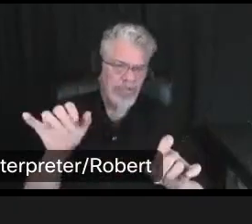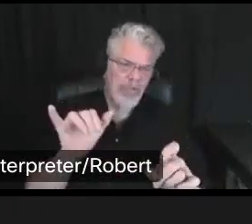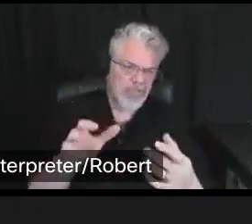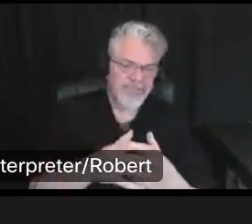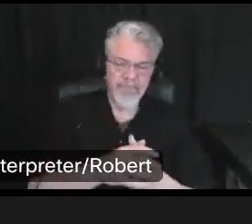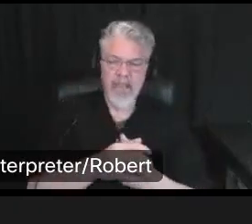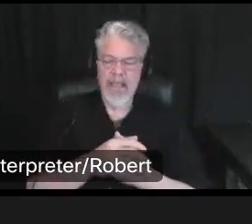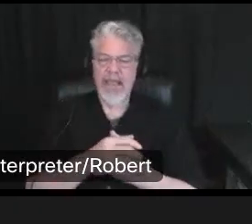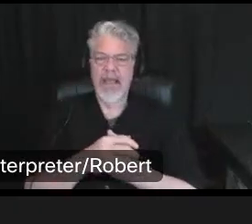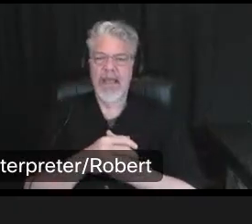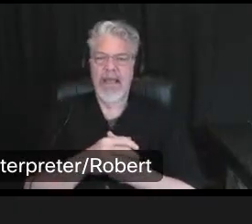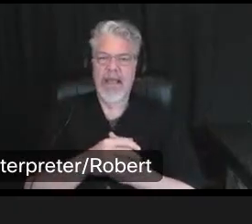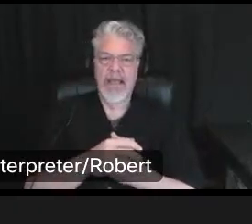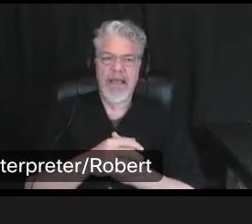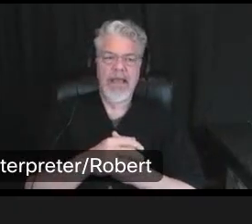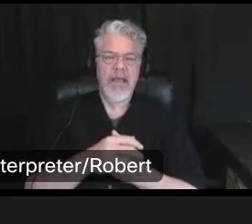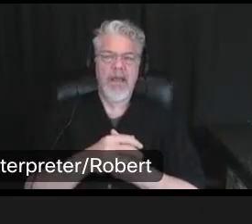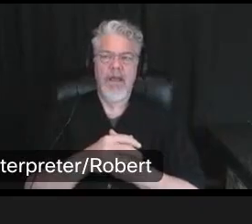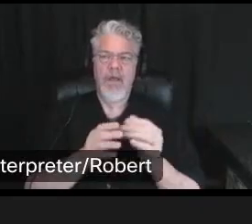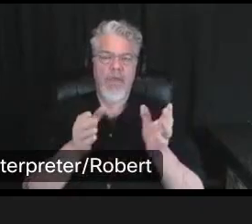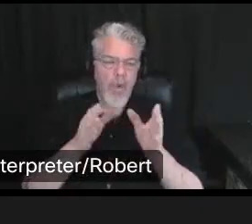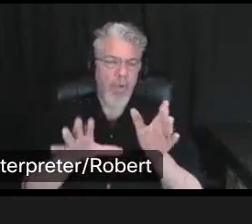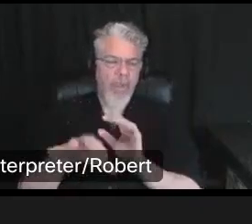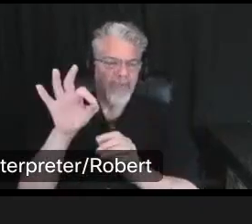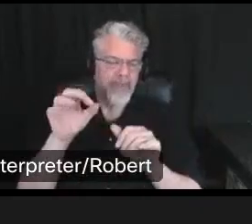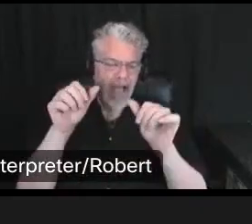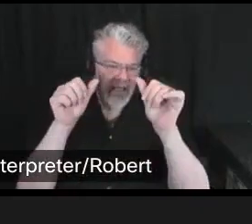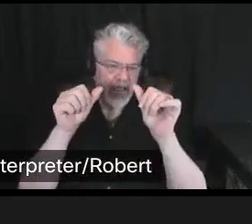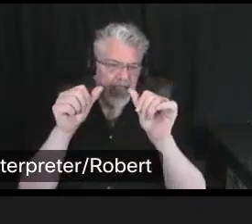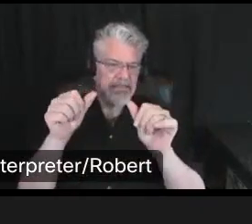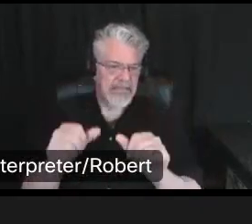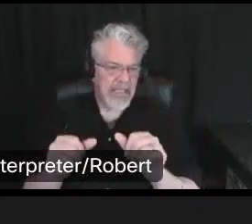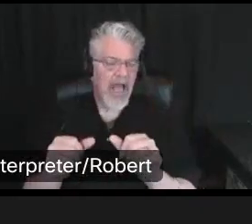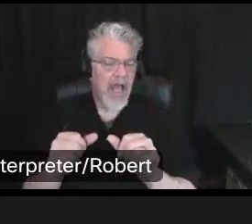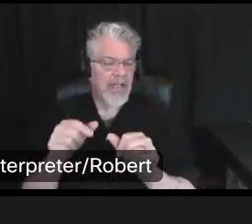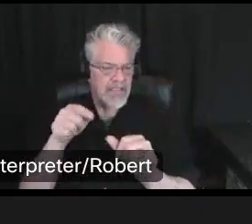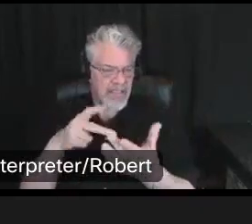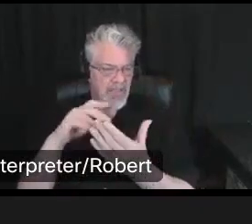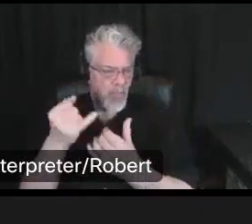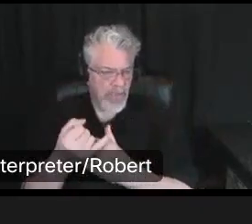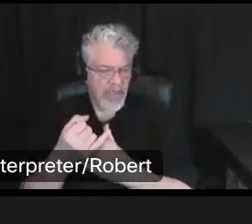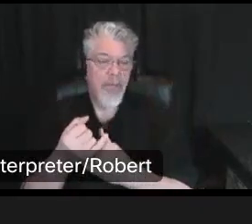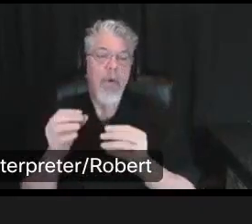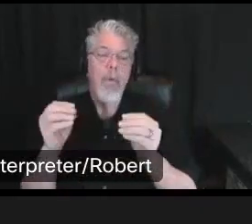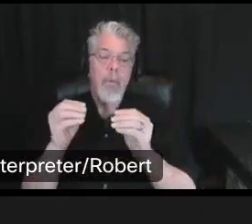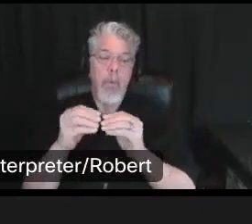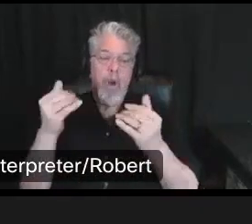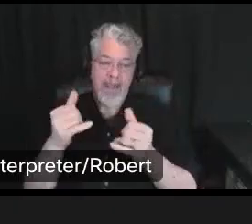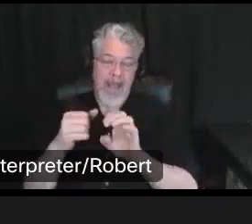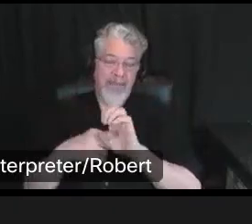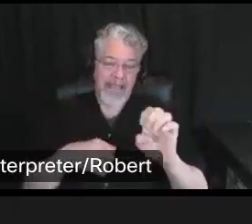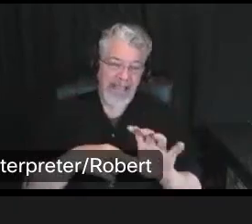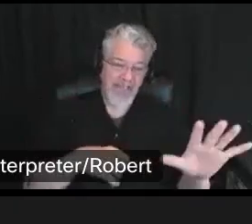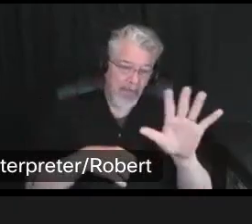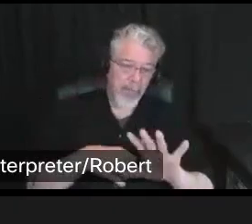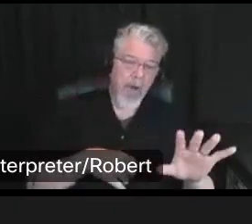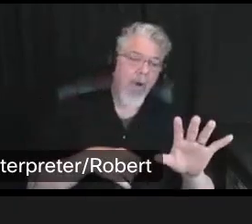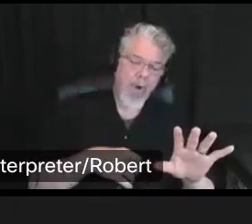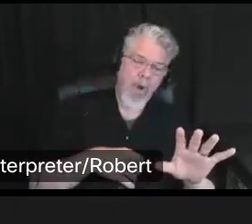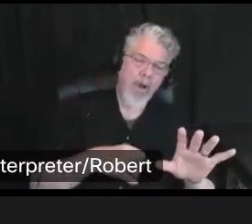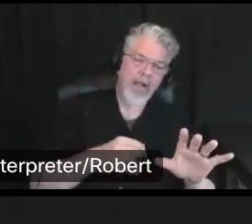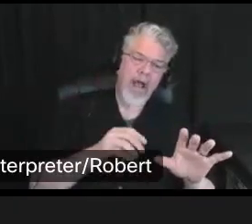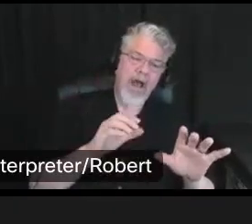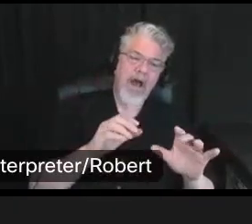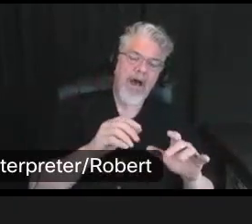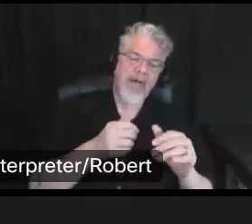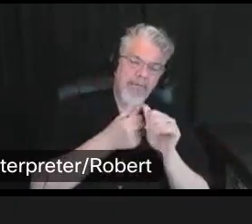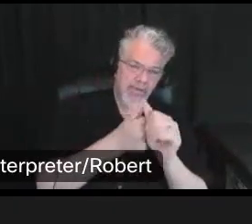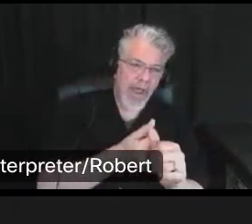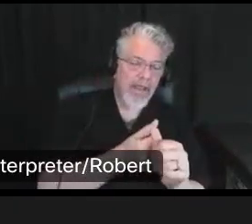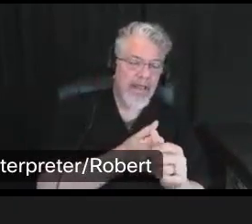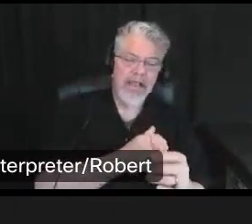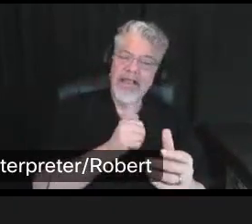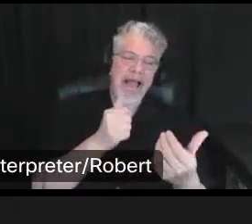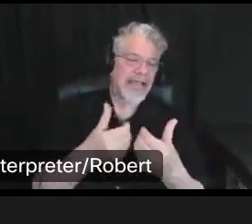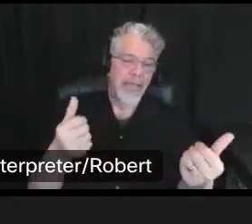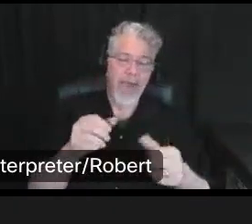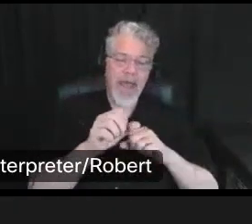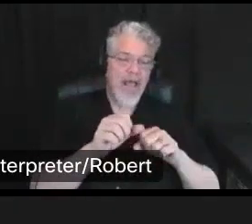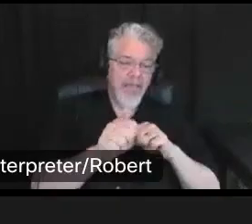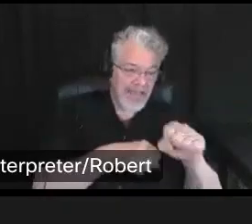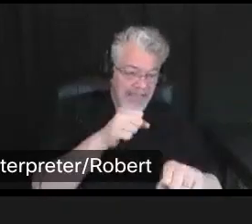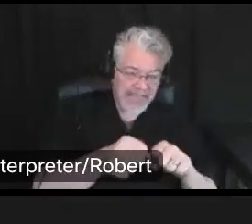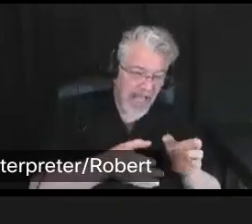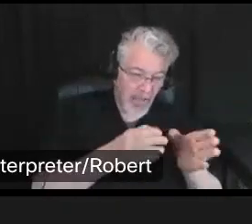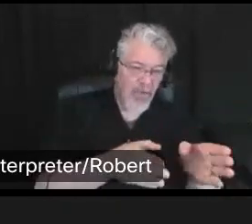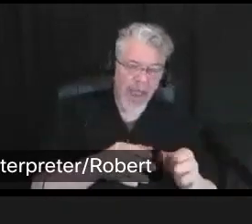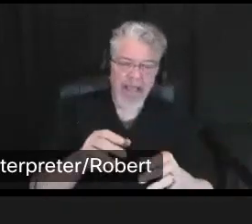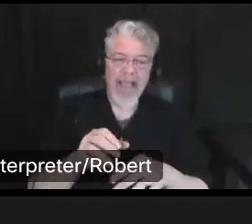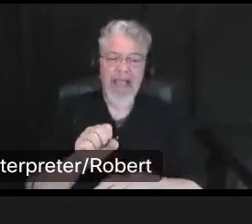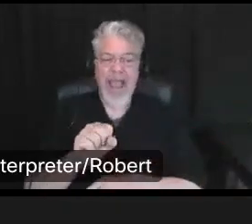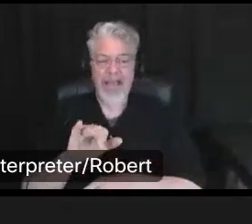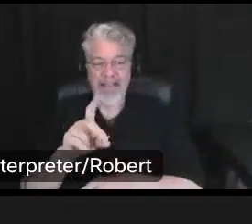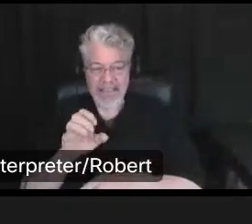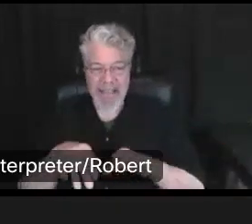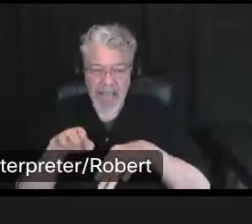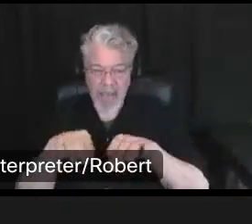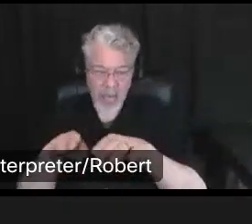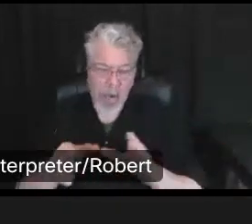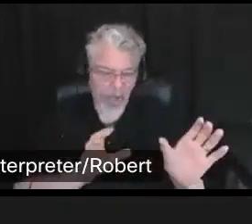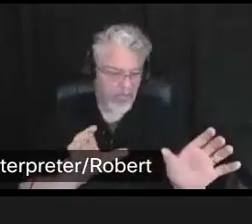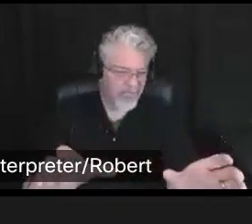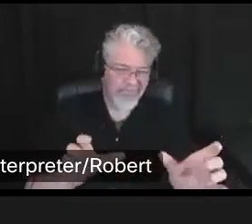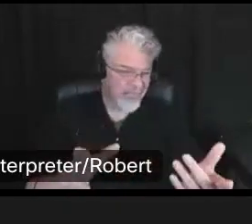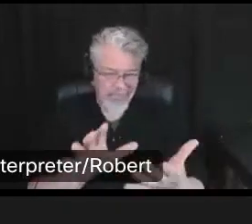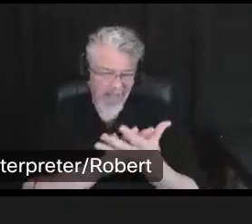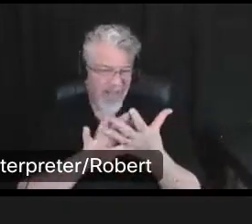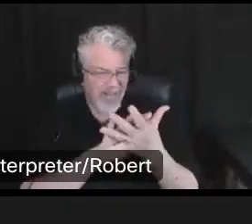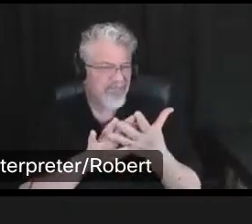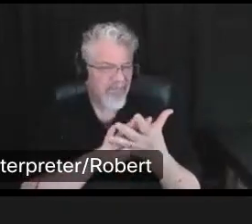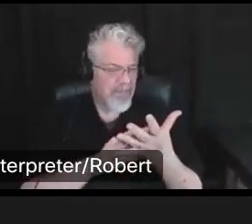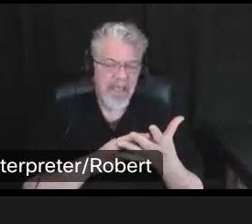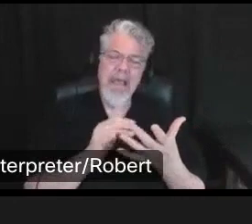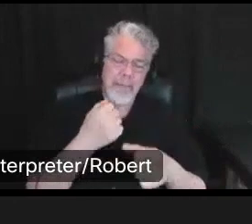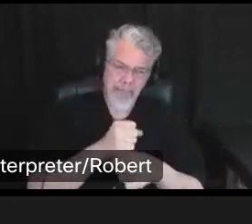The wayfinding signs in this project, particularly as we get towards the eastern end of the cycle track, there's not a lot of separation between the cycle track and the sidewalk. I think that adds confusion there and makes it challenging.